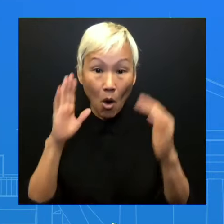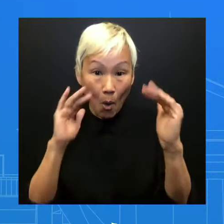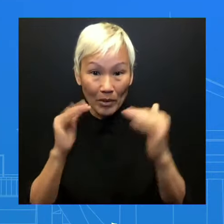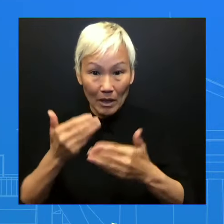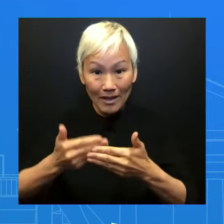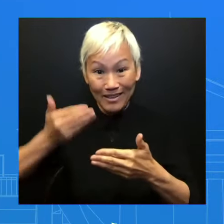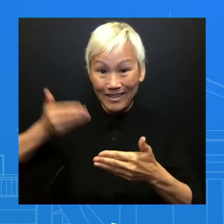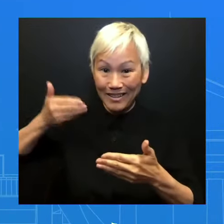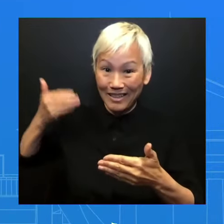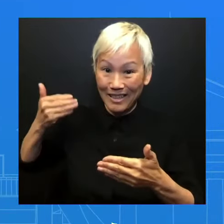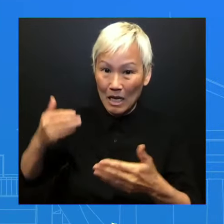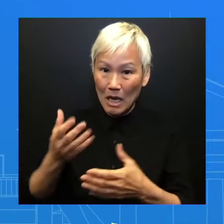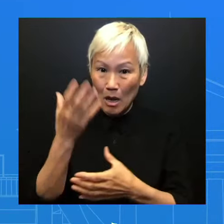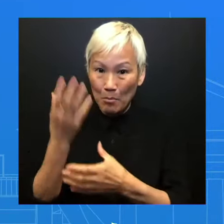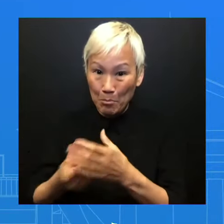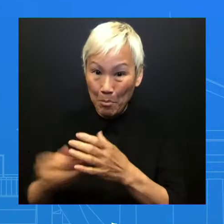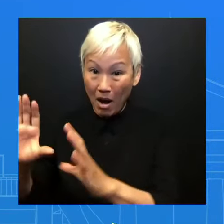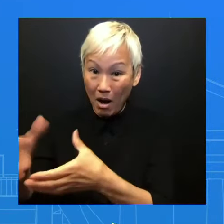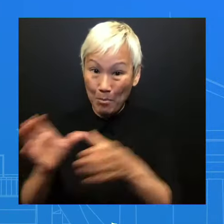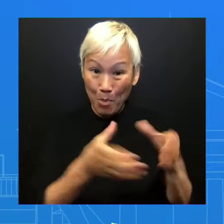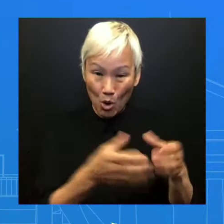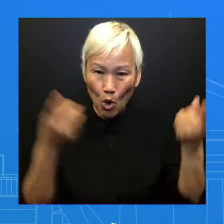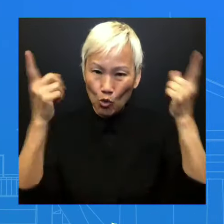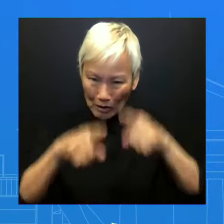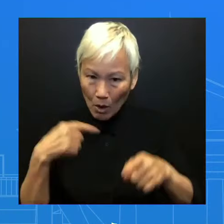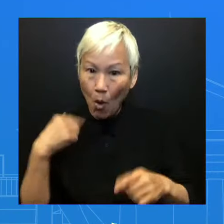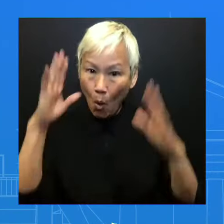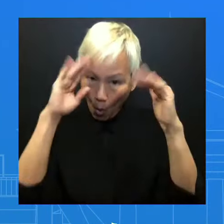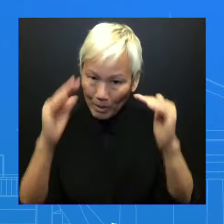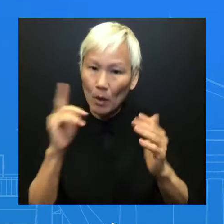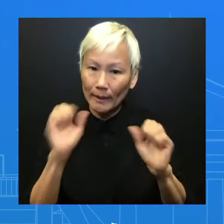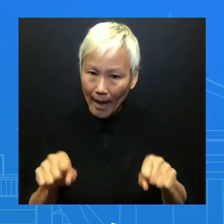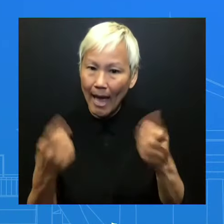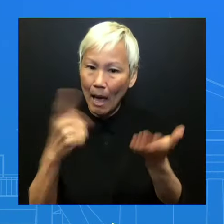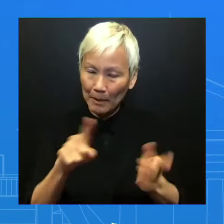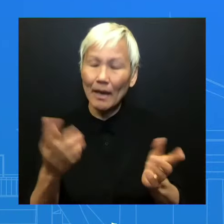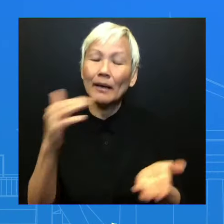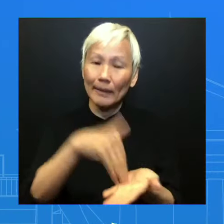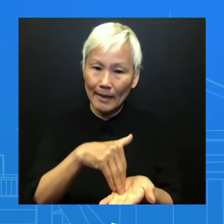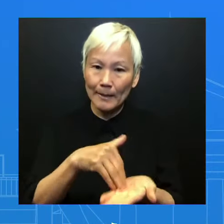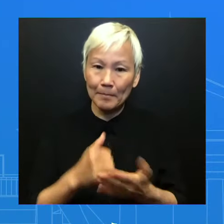The Press: As these negotiations have progressed, there have been some concerns from progressive lawmakers about what the White House might be willing to give.